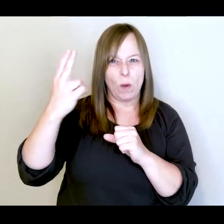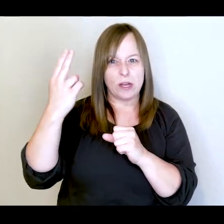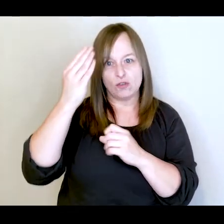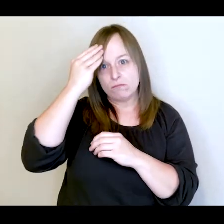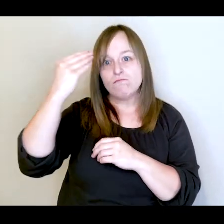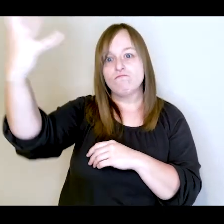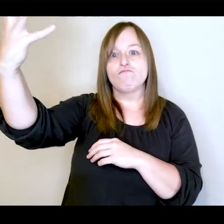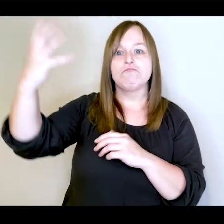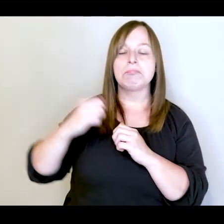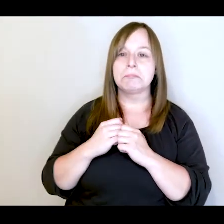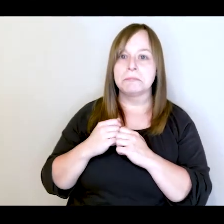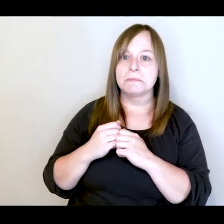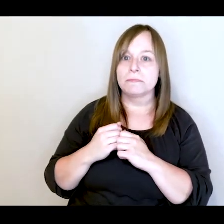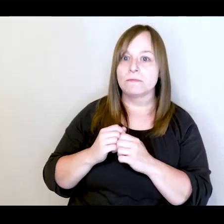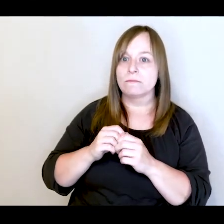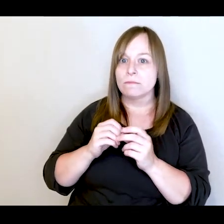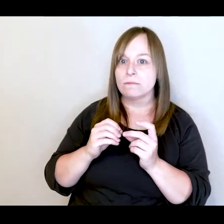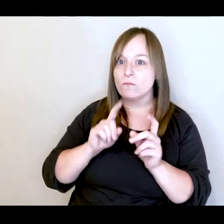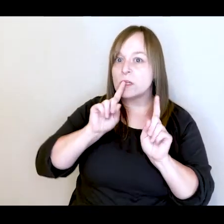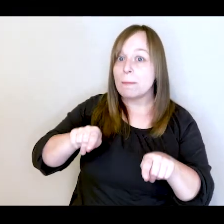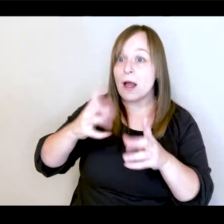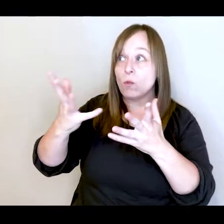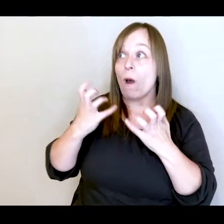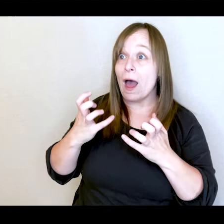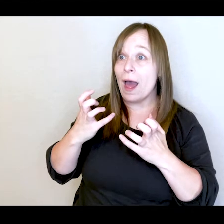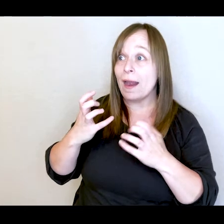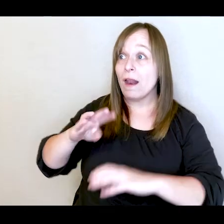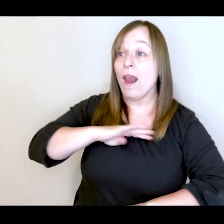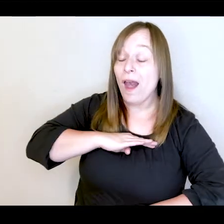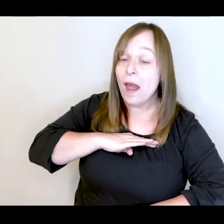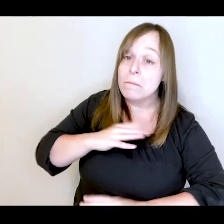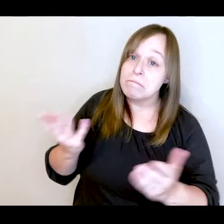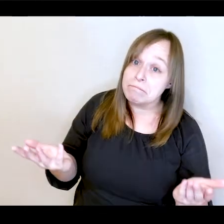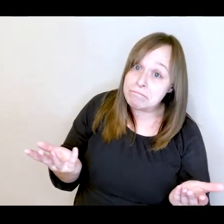don't always necessarily get the response that you might want or it can